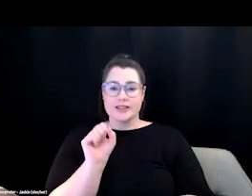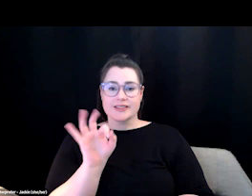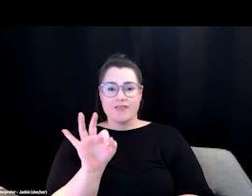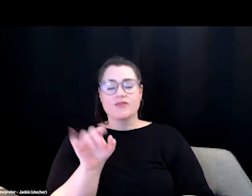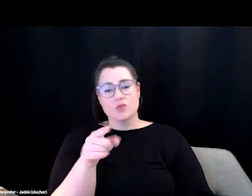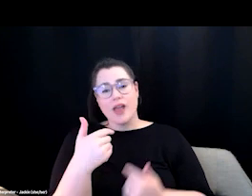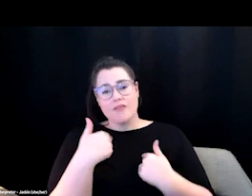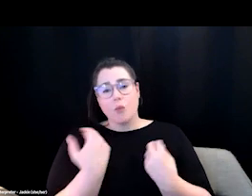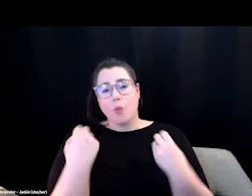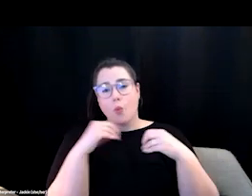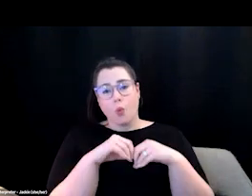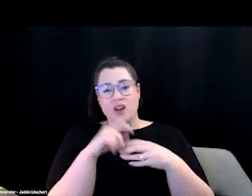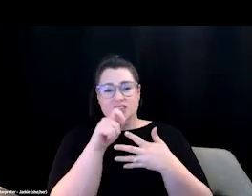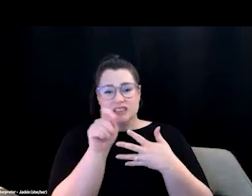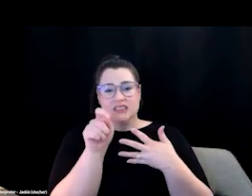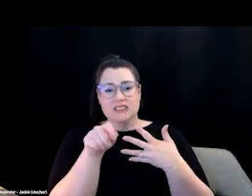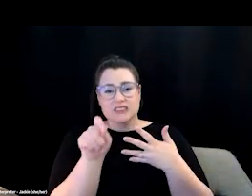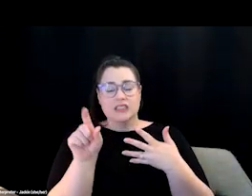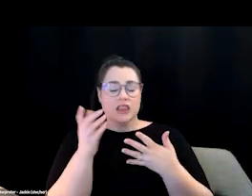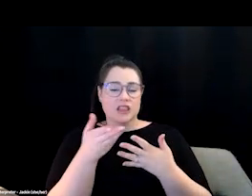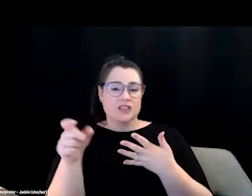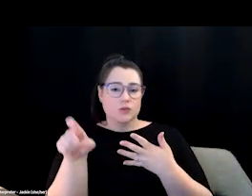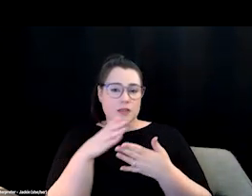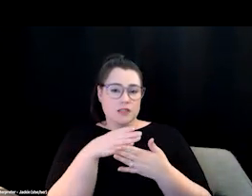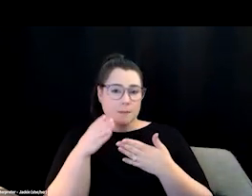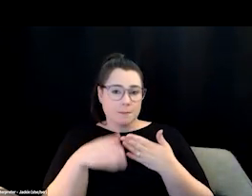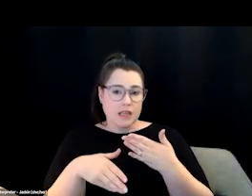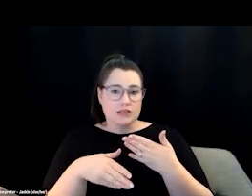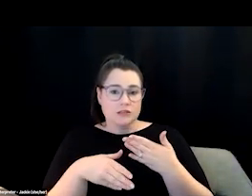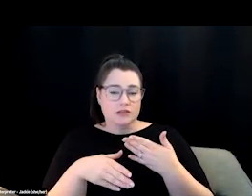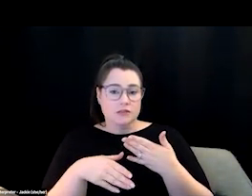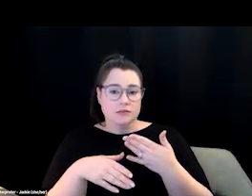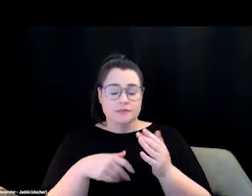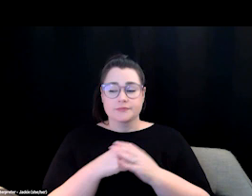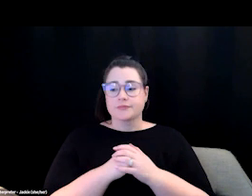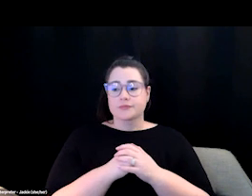If you are part of an organization that's completely new to NSF -- So that may not apply to most of you.